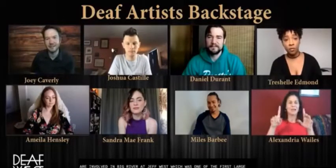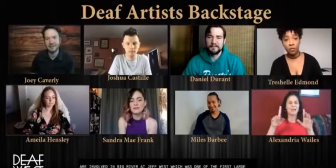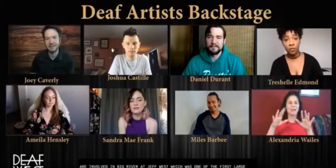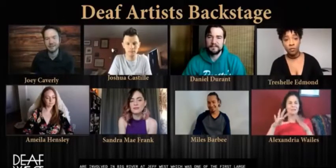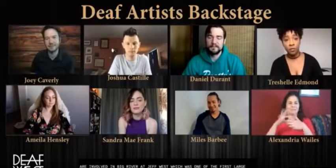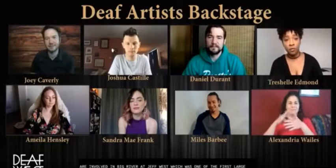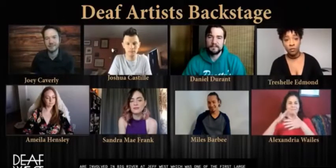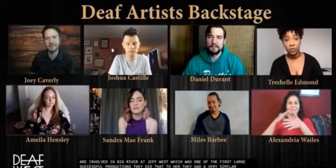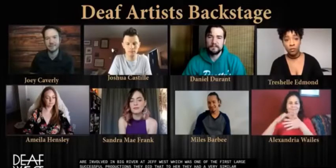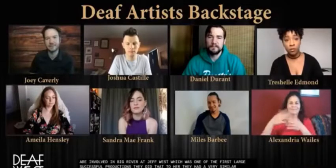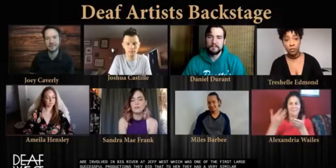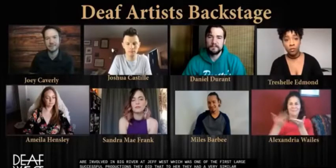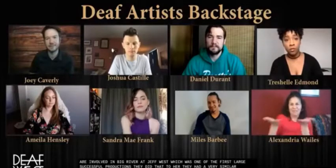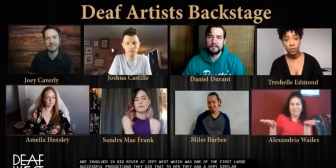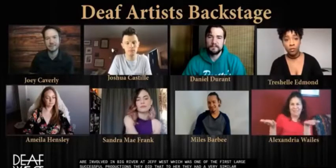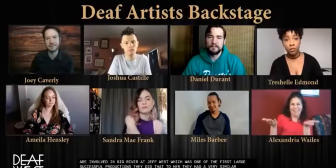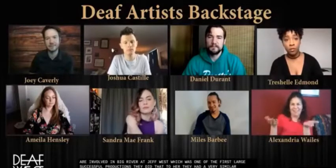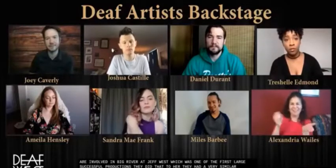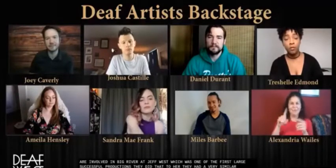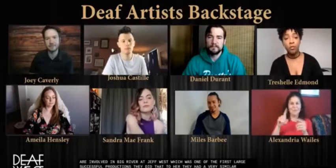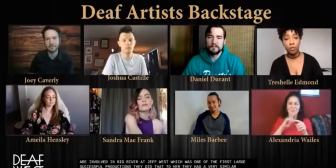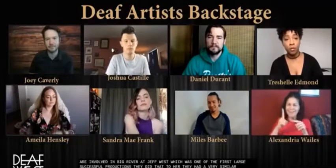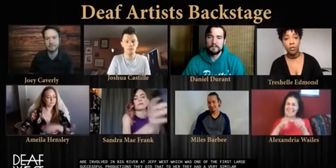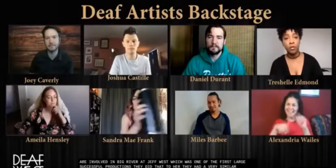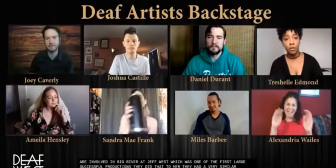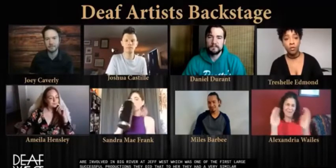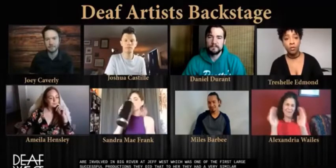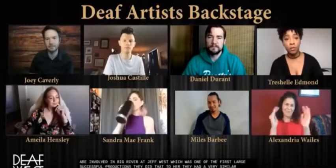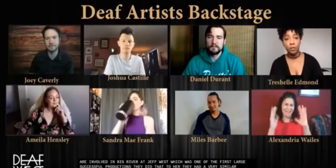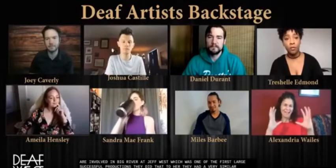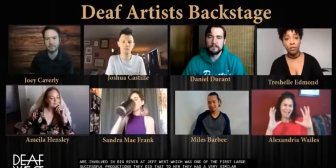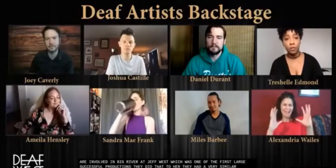Obviously, they are two very different shows content wise.